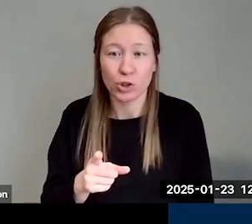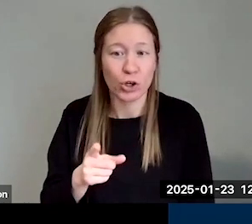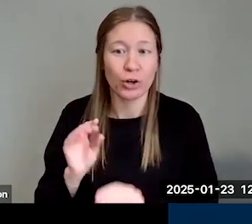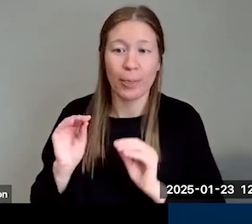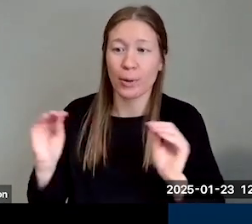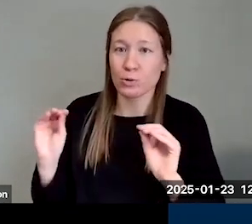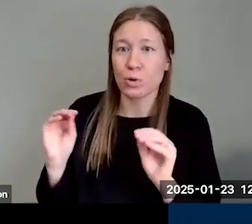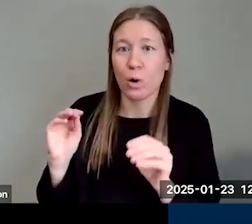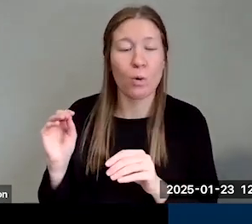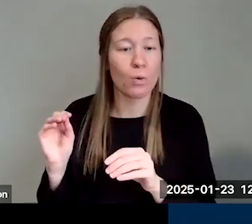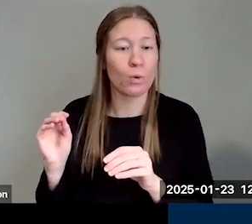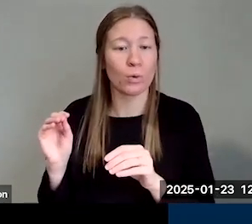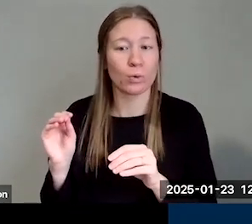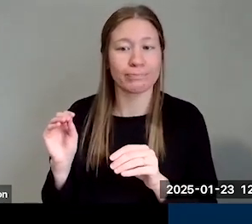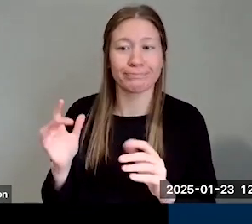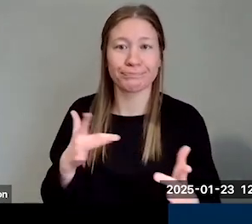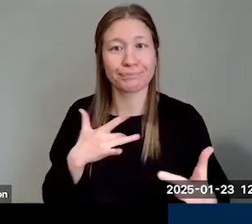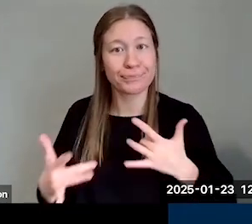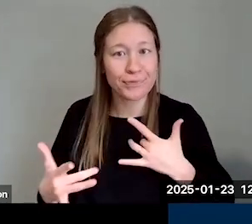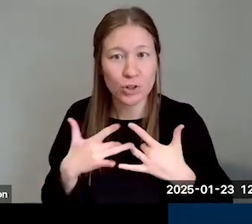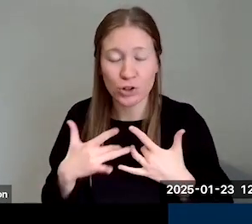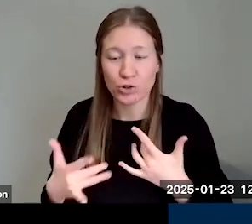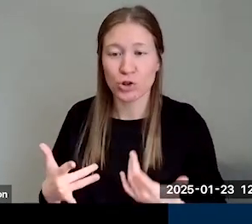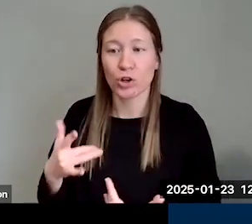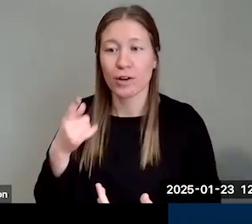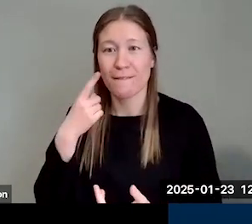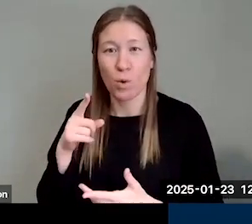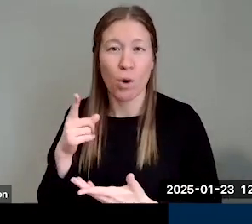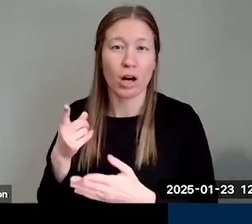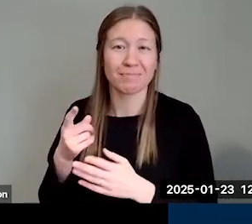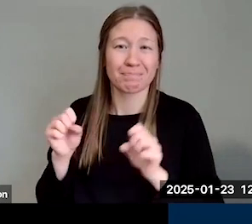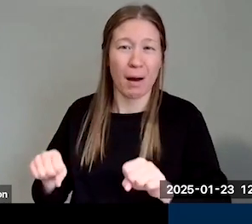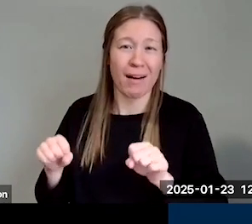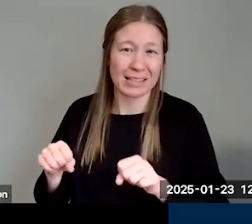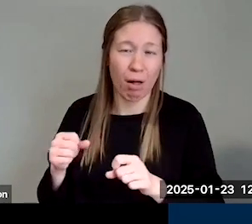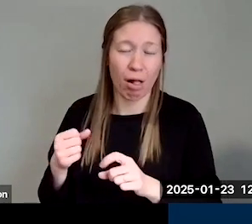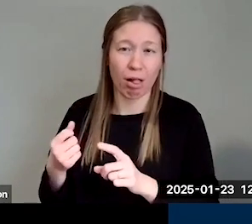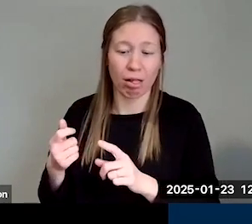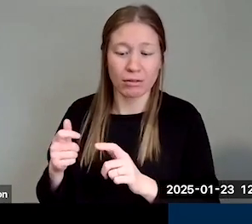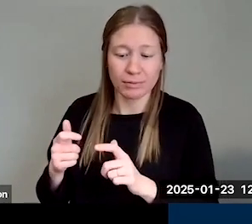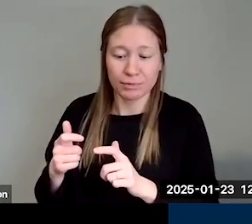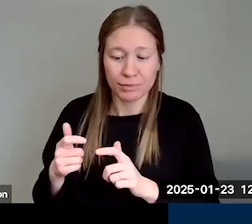of concern of perhaps retaliation later. If you don't know what a disability is,